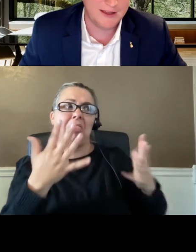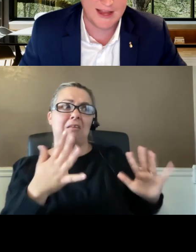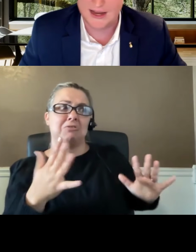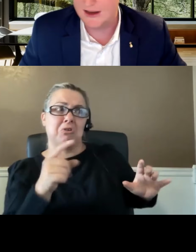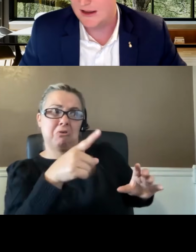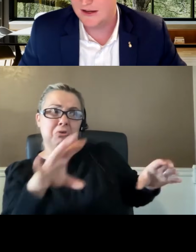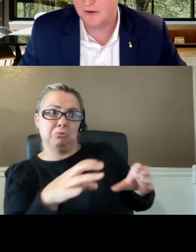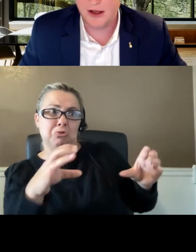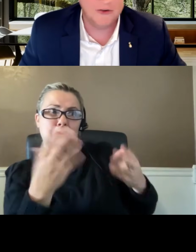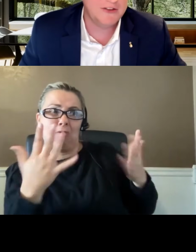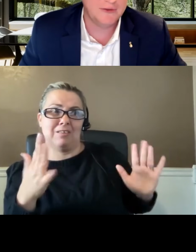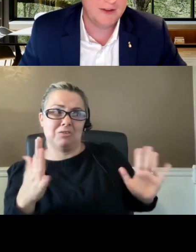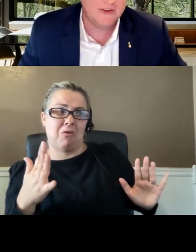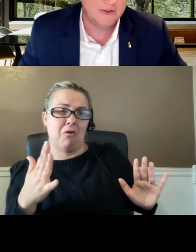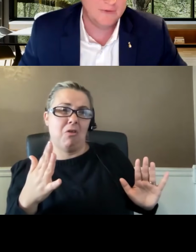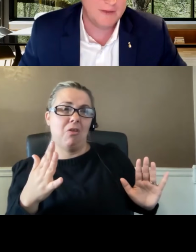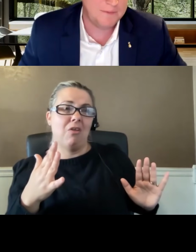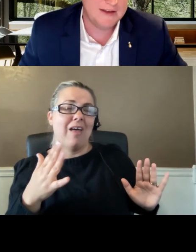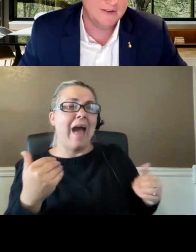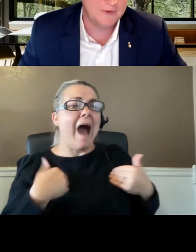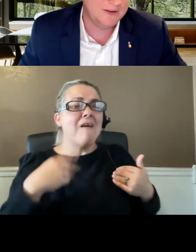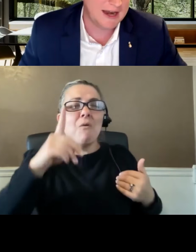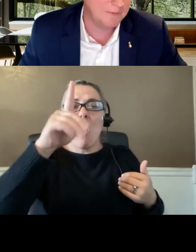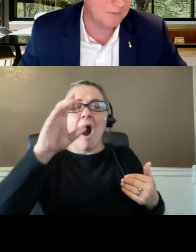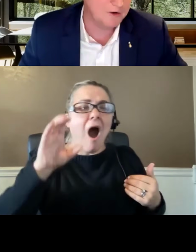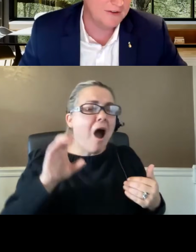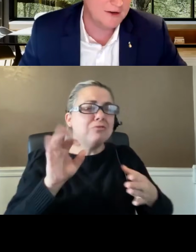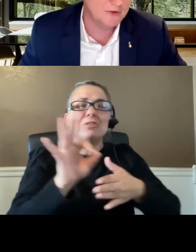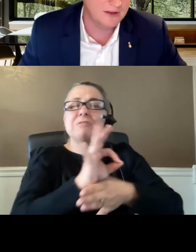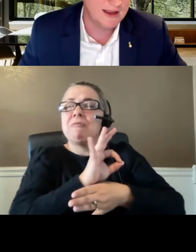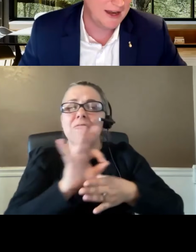really got, you know, hundreds of features and and pieces of it that I'm looking to use that